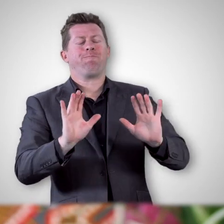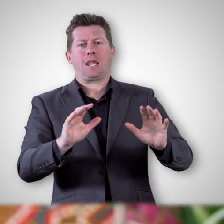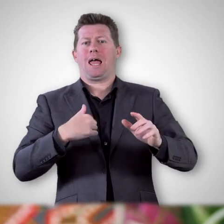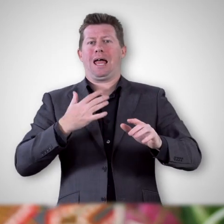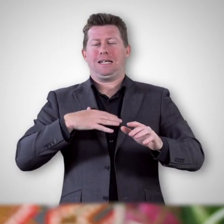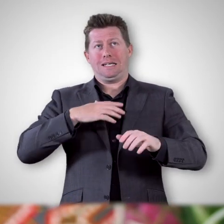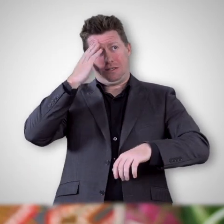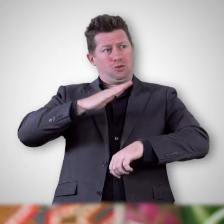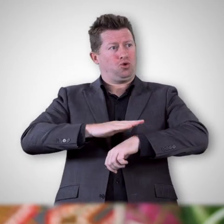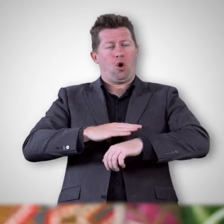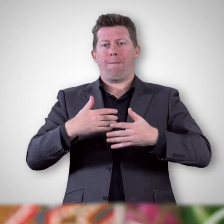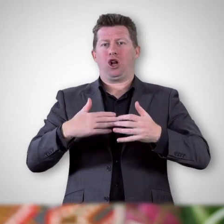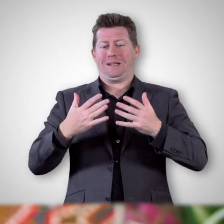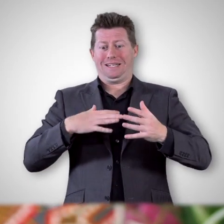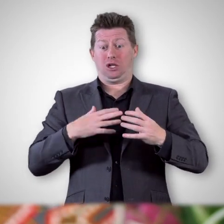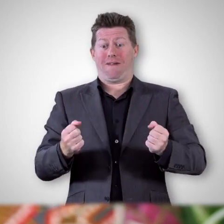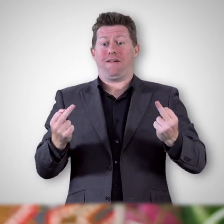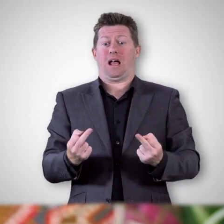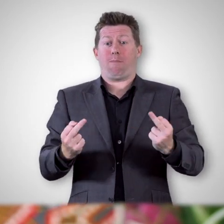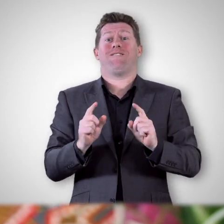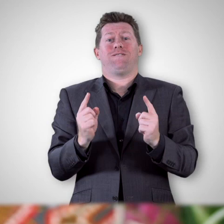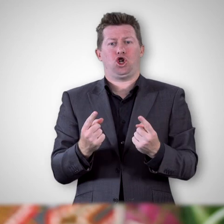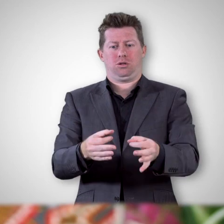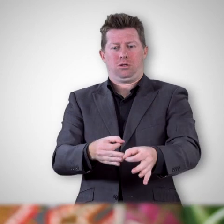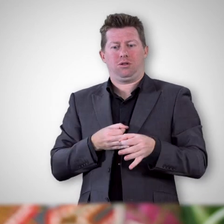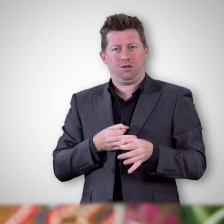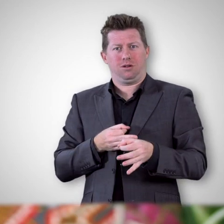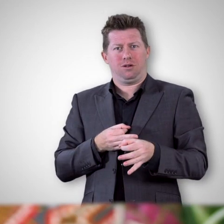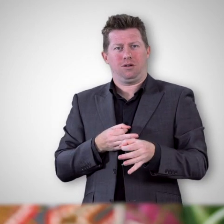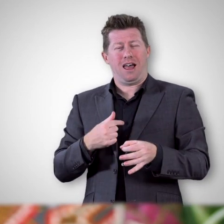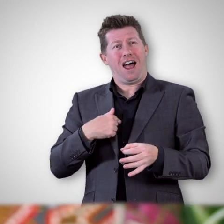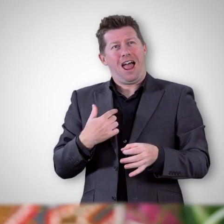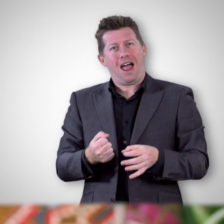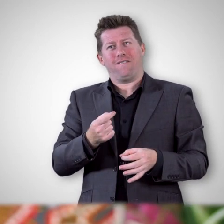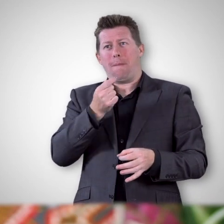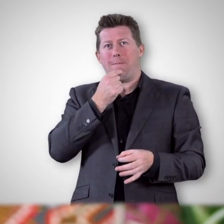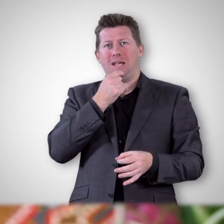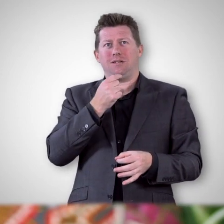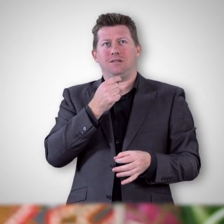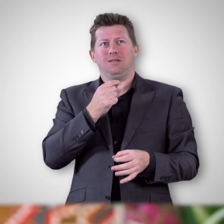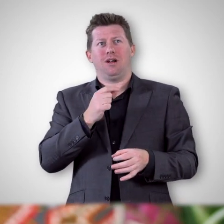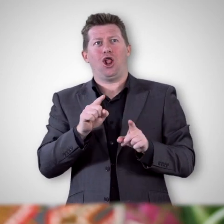that I have everything available. I think there is an irrational fear that students won't turn up